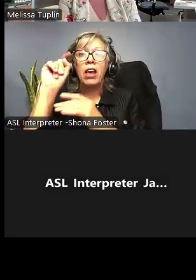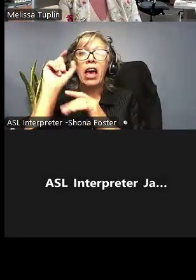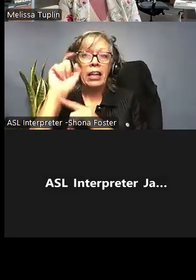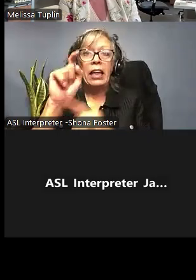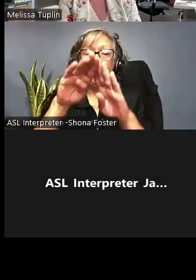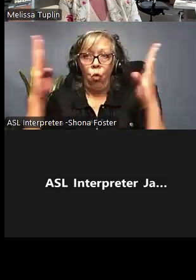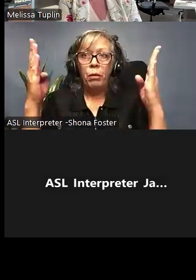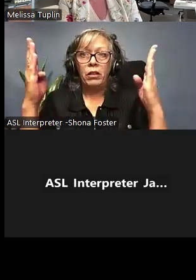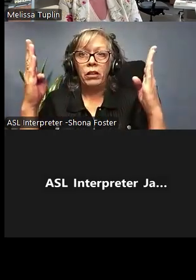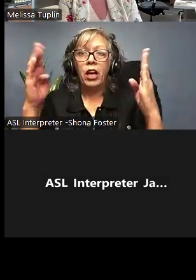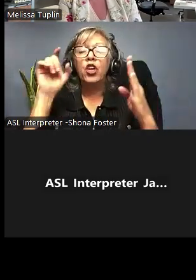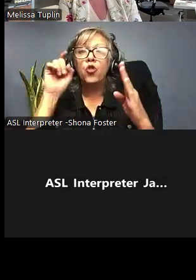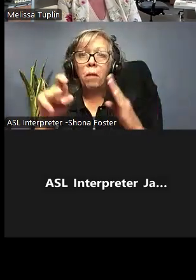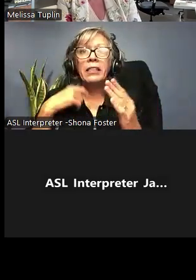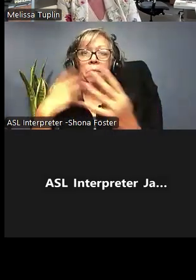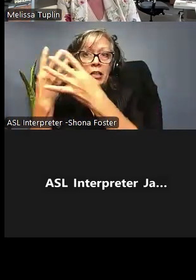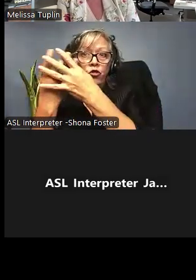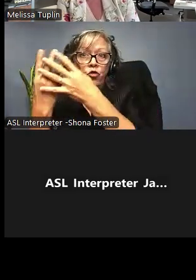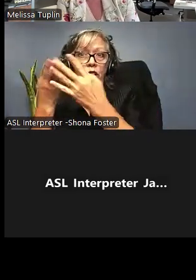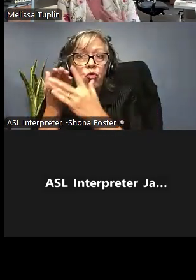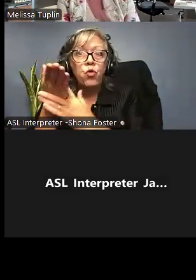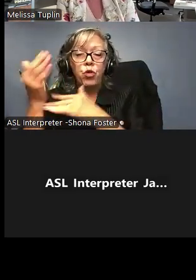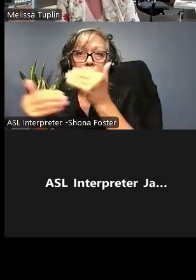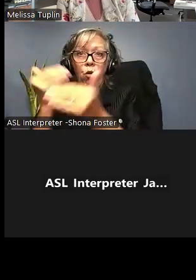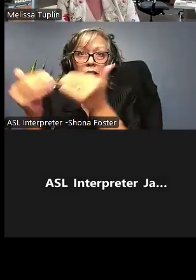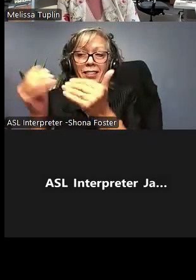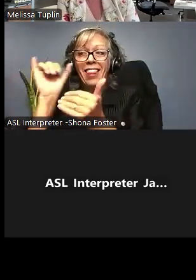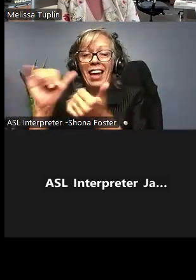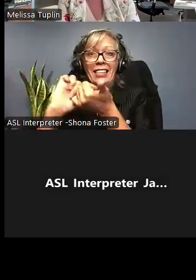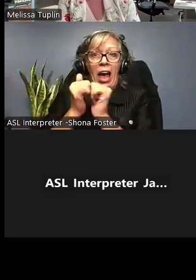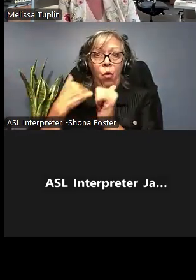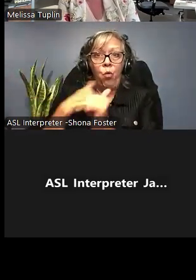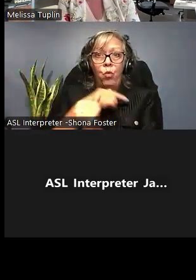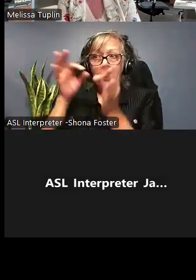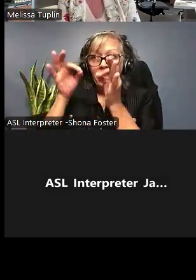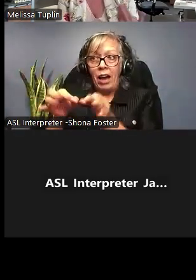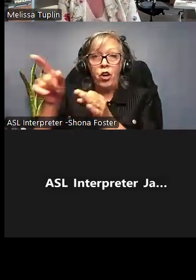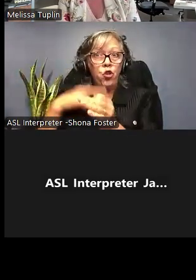this process as it is how we will determine if you're eligible for our grant programs and